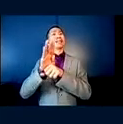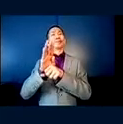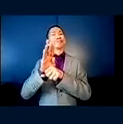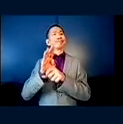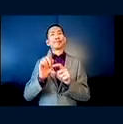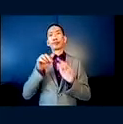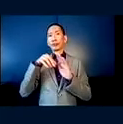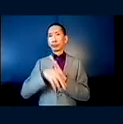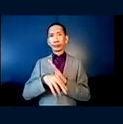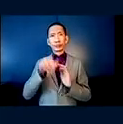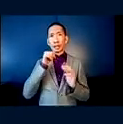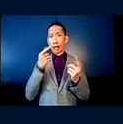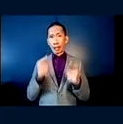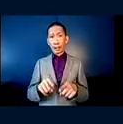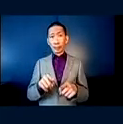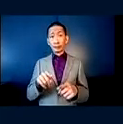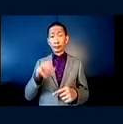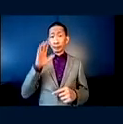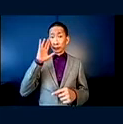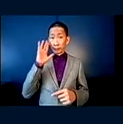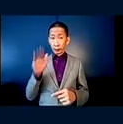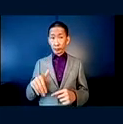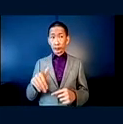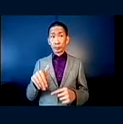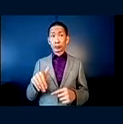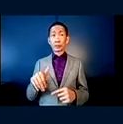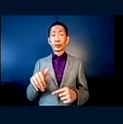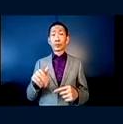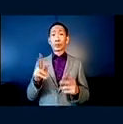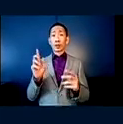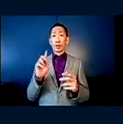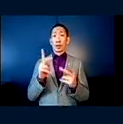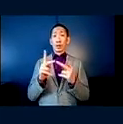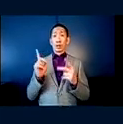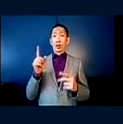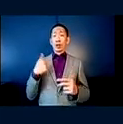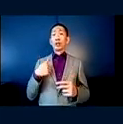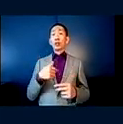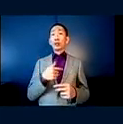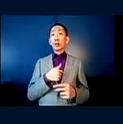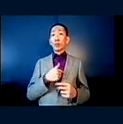ACTIVITY, BUT THAT HAS ACTUALLY NOT HAPPENED AT ALL. IN FACT, IN THE PLACES THAT